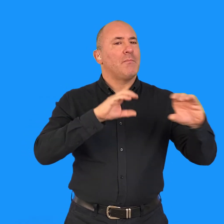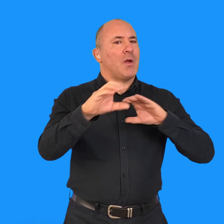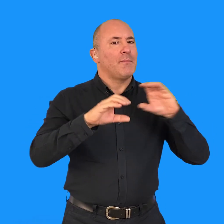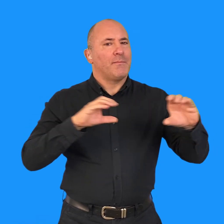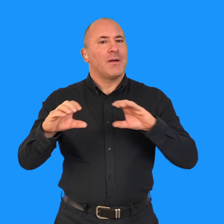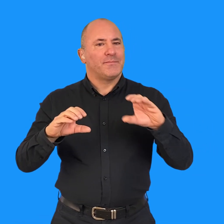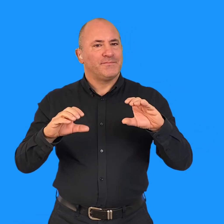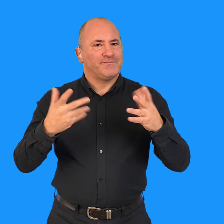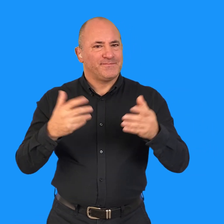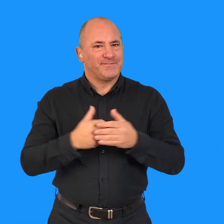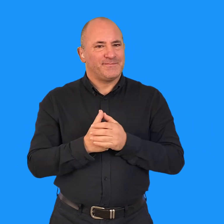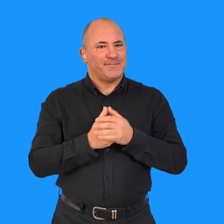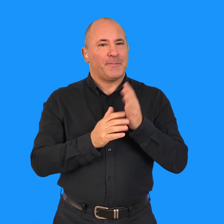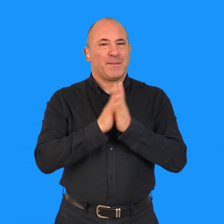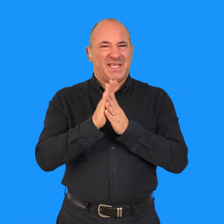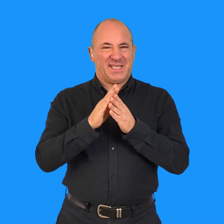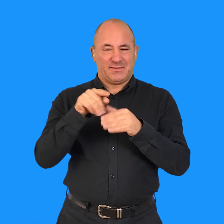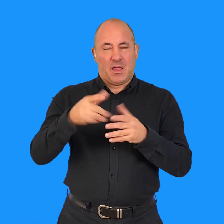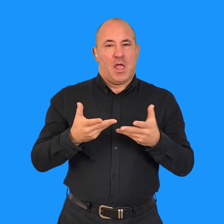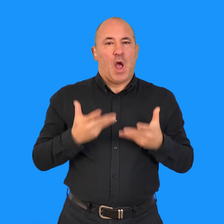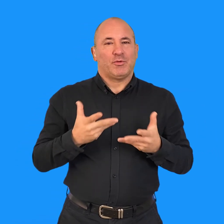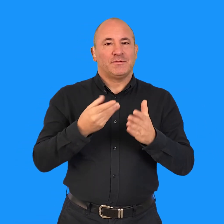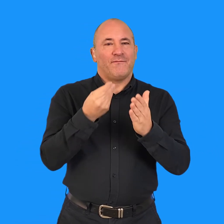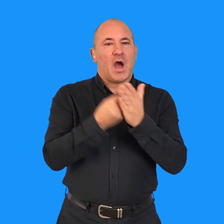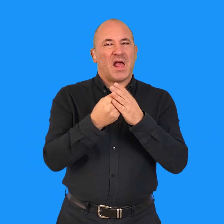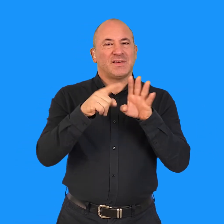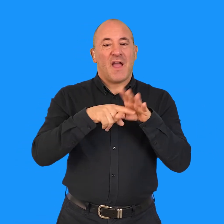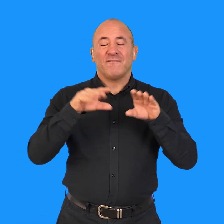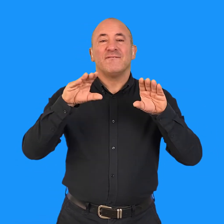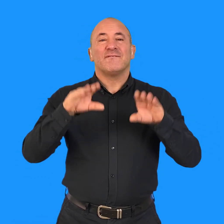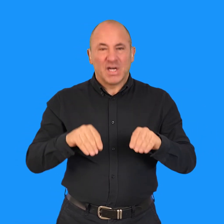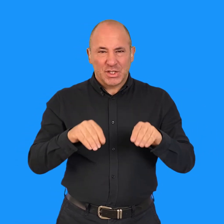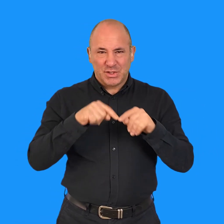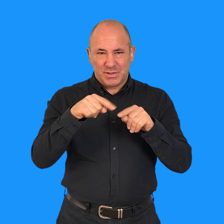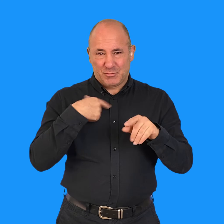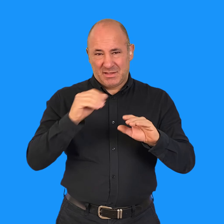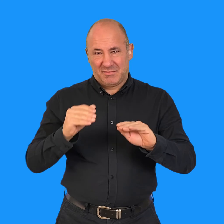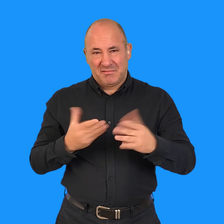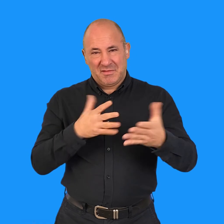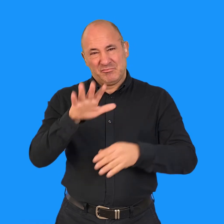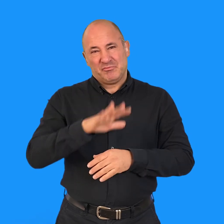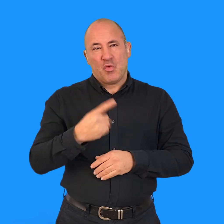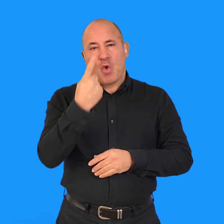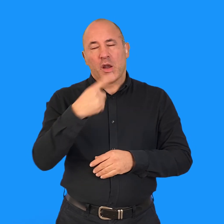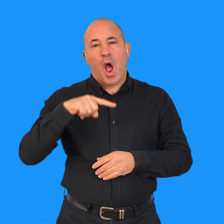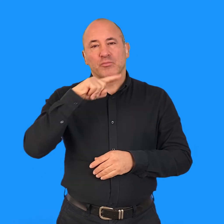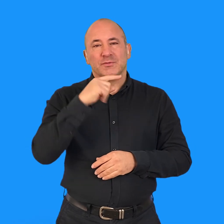we've been distributing increased levels of funding. So by the time that the current financial year is over,